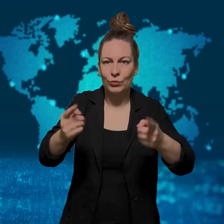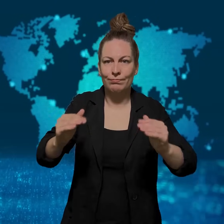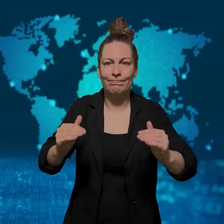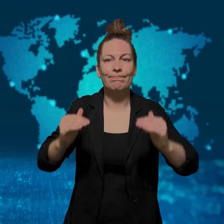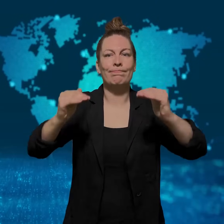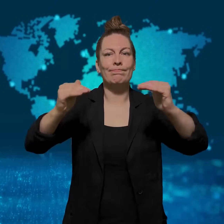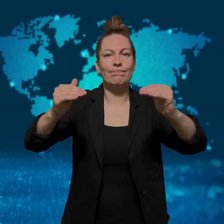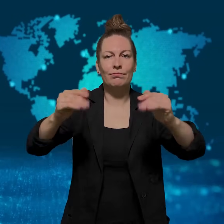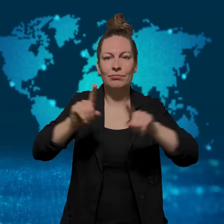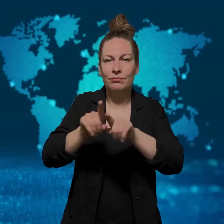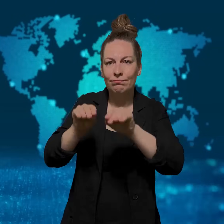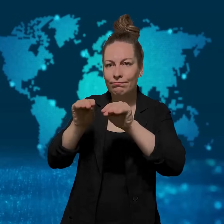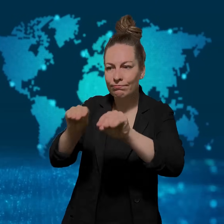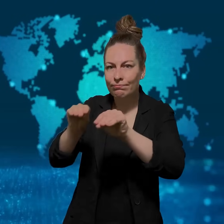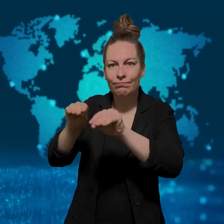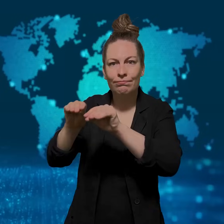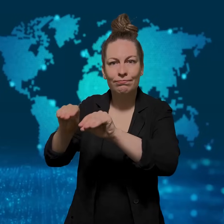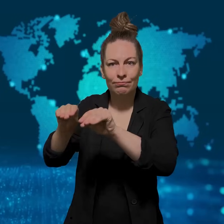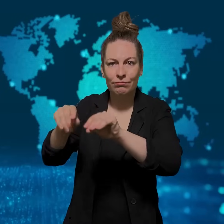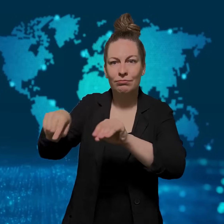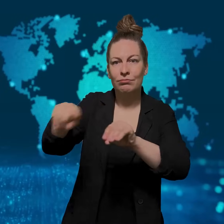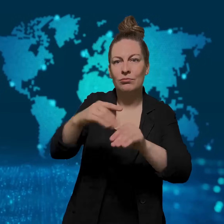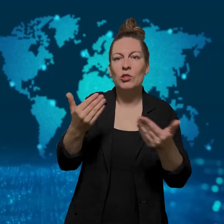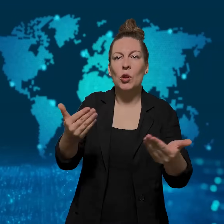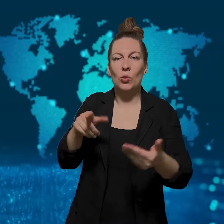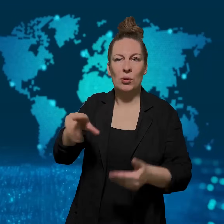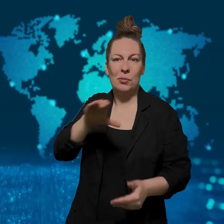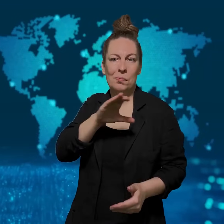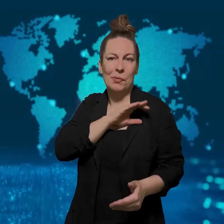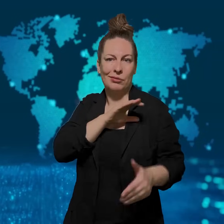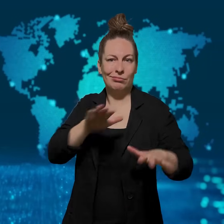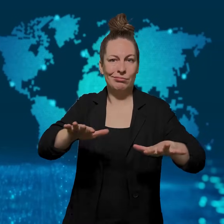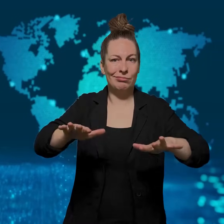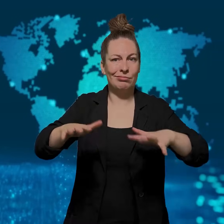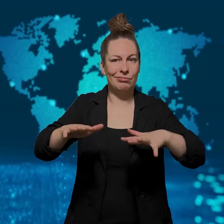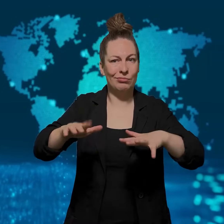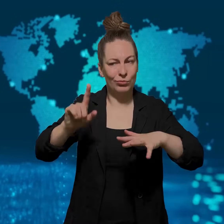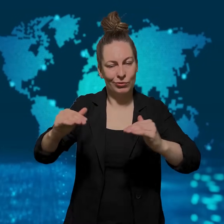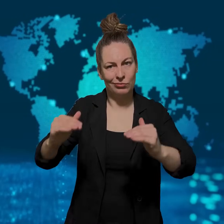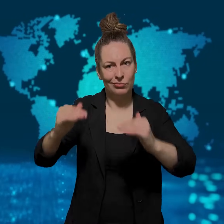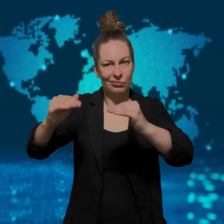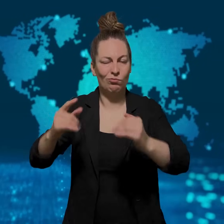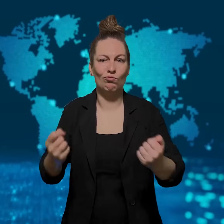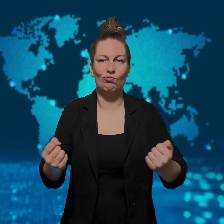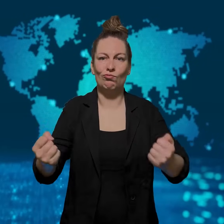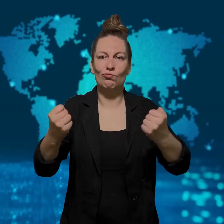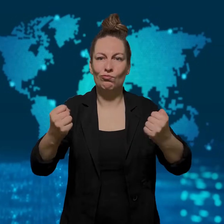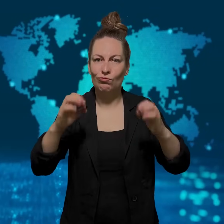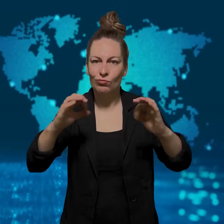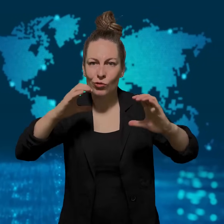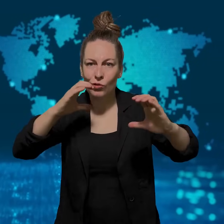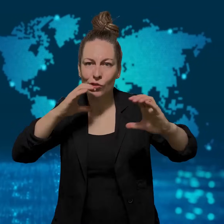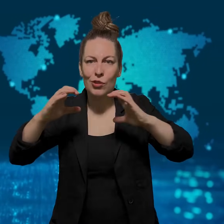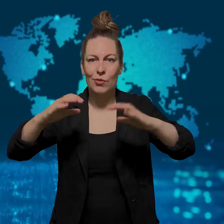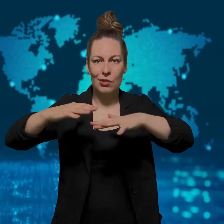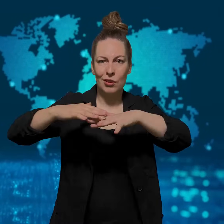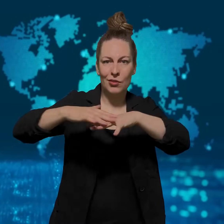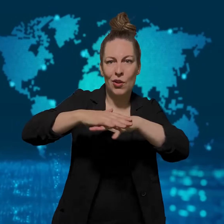the children's graves.